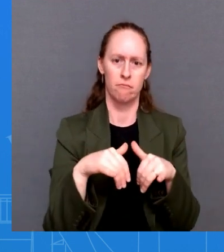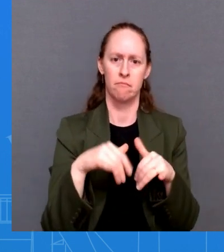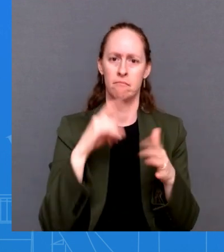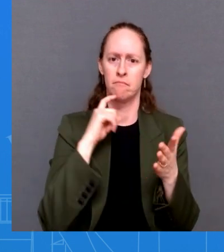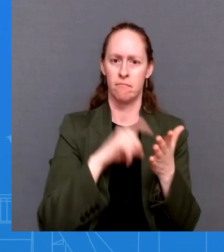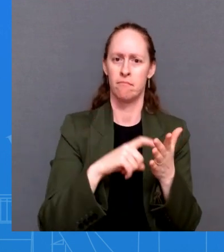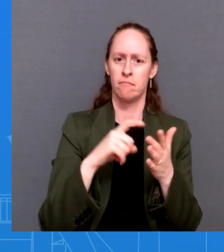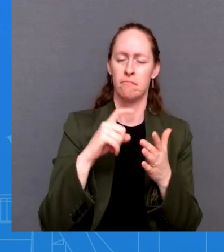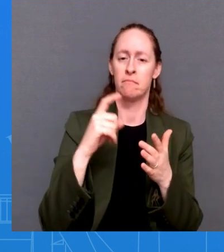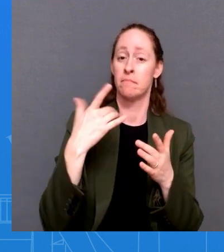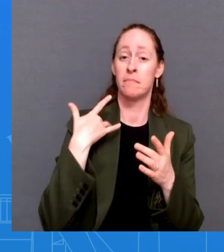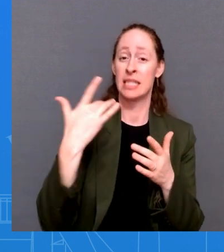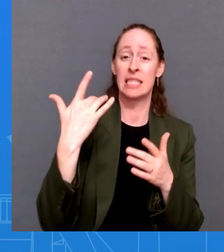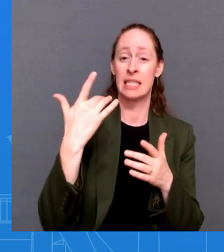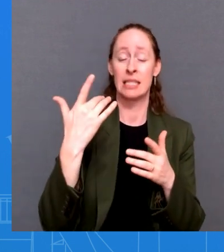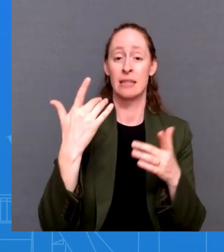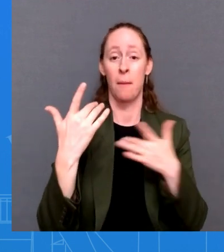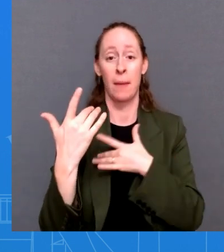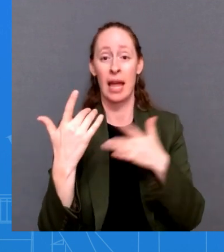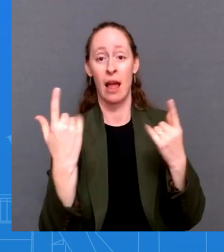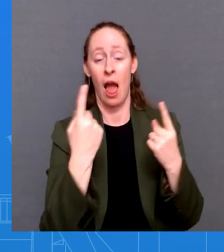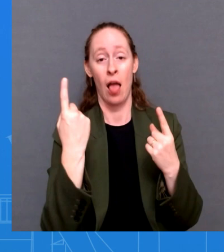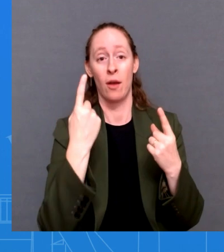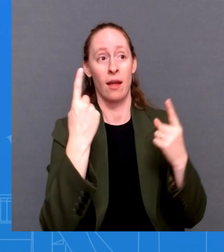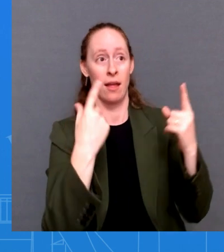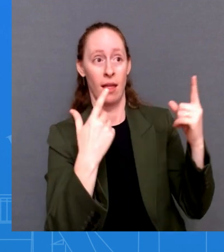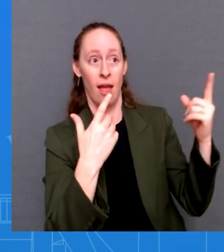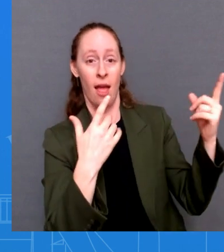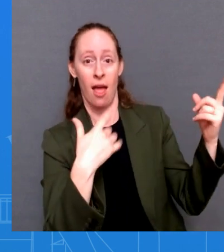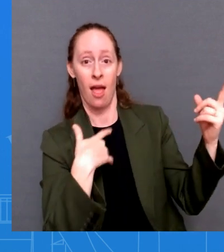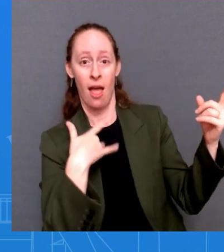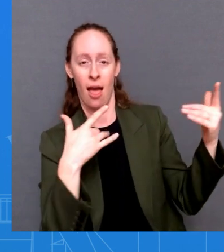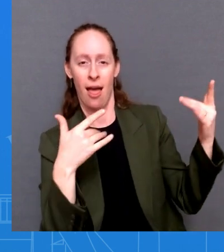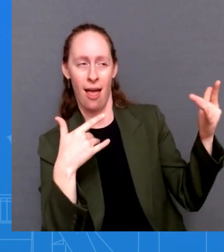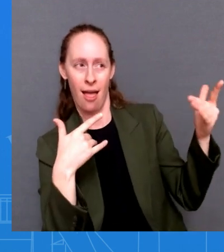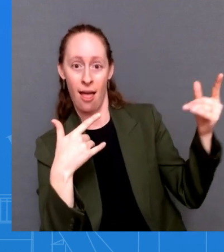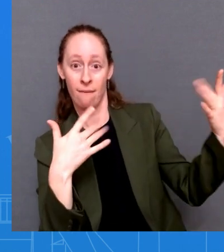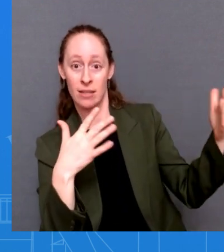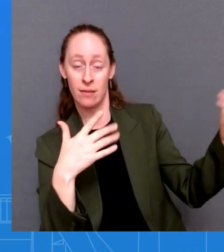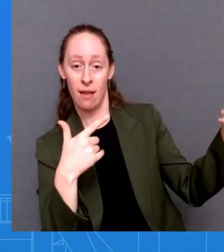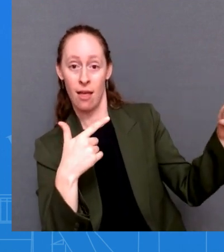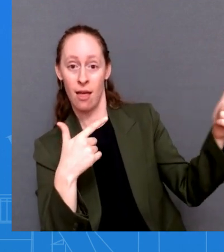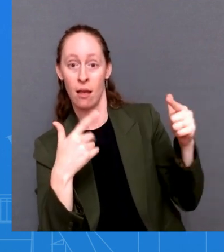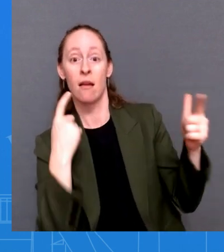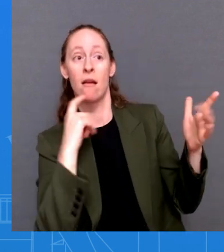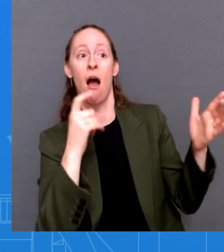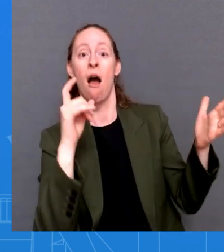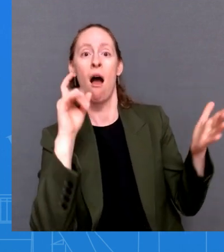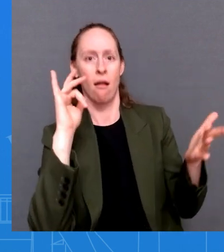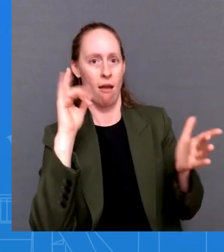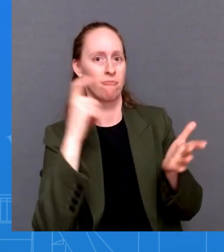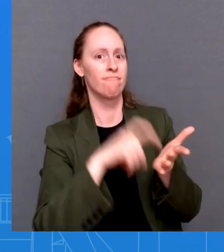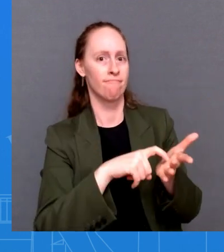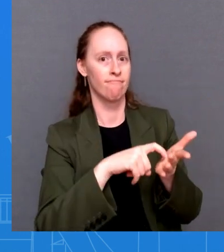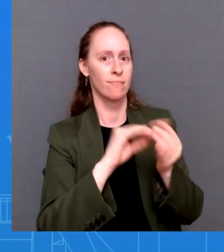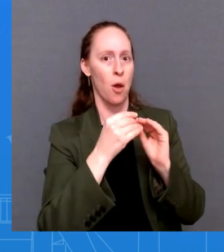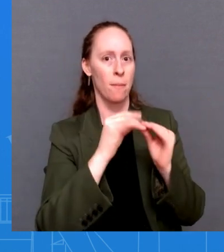And as you note, our turn downward, as you note, there are certain jurisdictions New York, Chicago, San Francisco that are starting to report